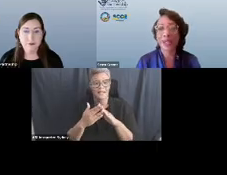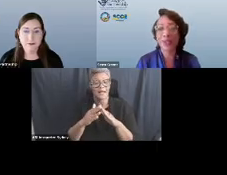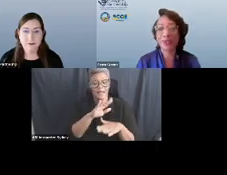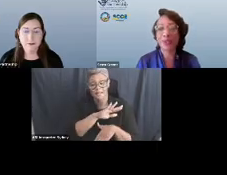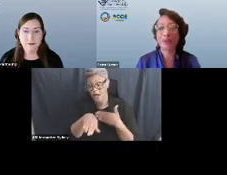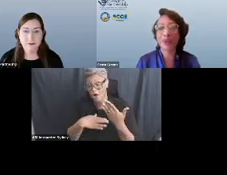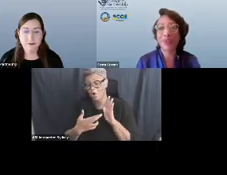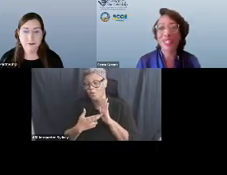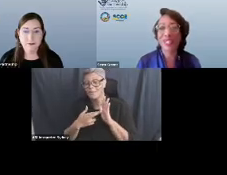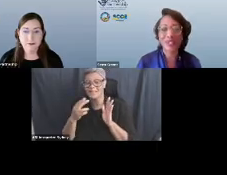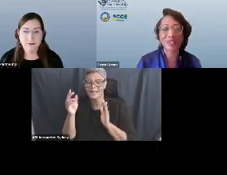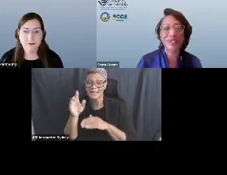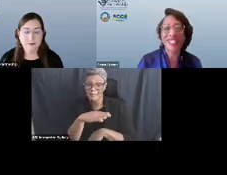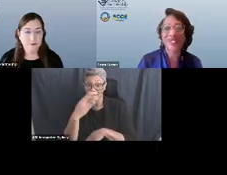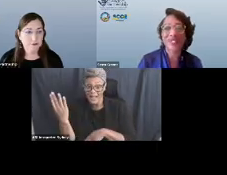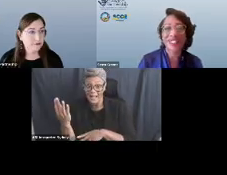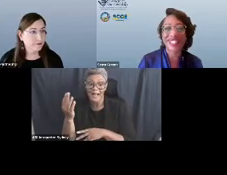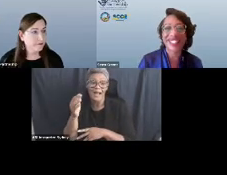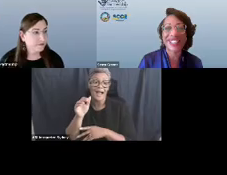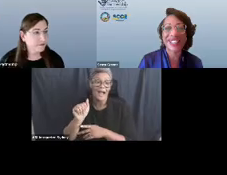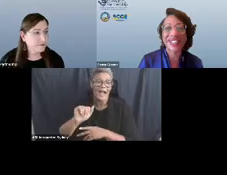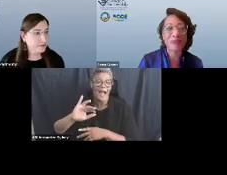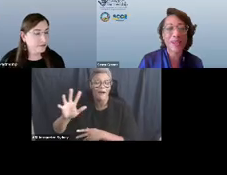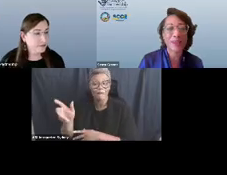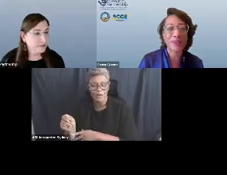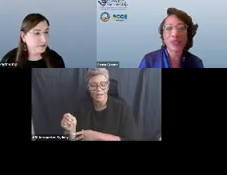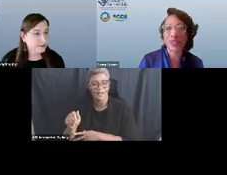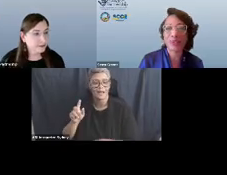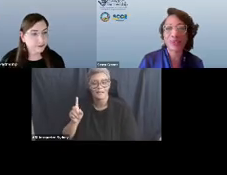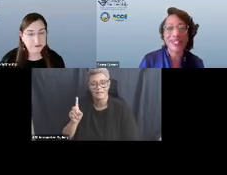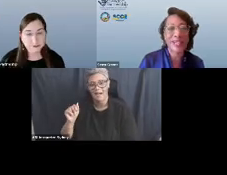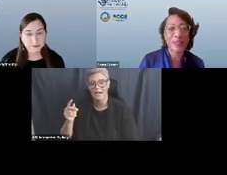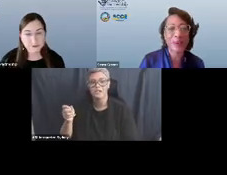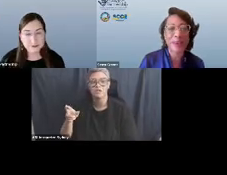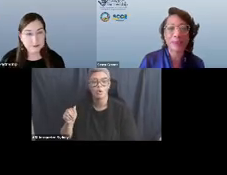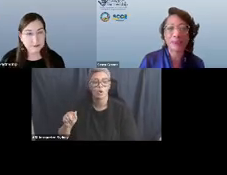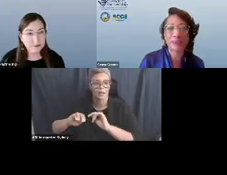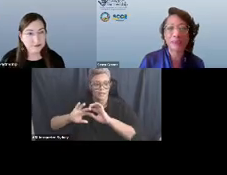that note, we're going to move into introducing our panel, which we're super excited about.